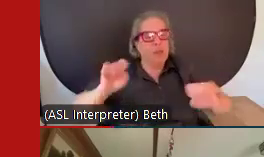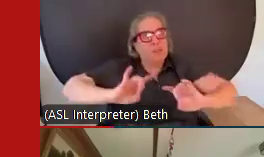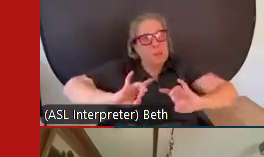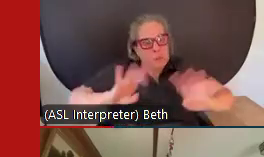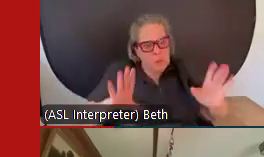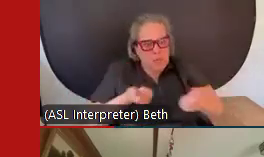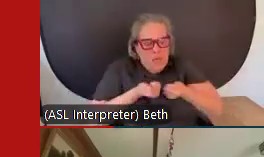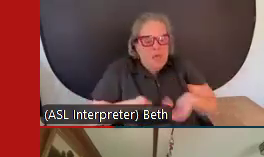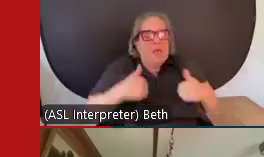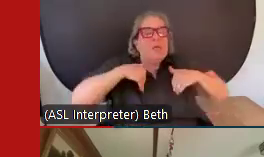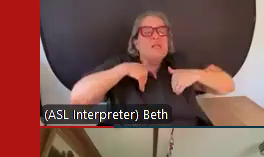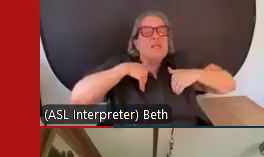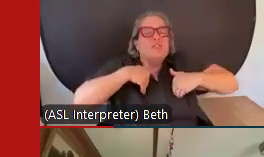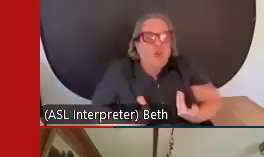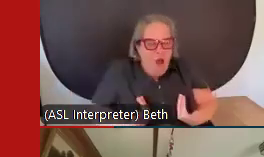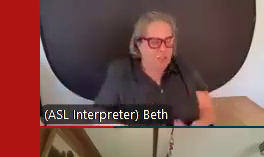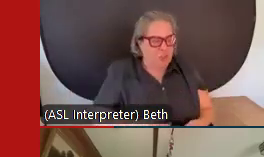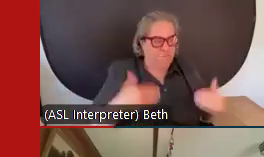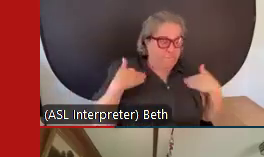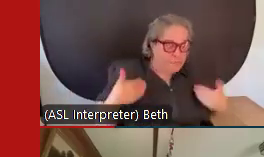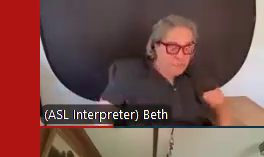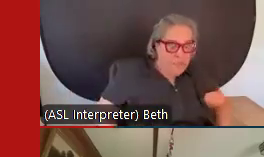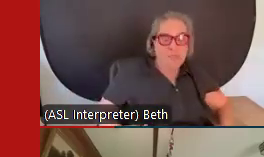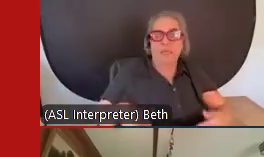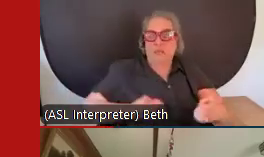Can be experienced physically, mentally, emotionally and socially.